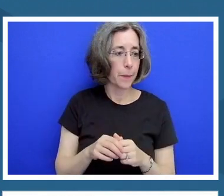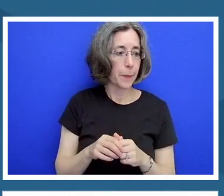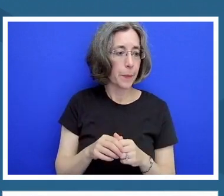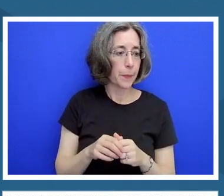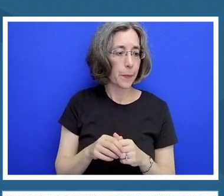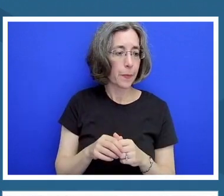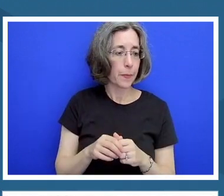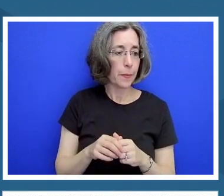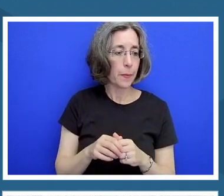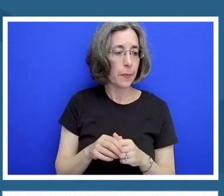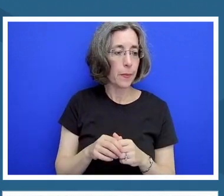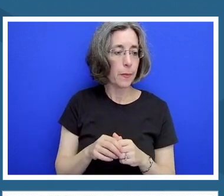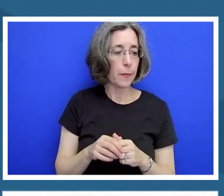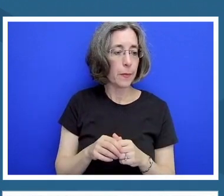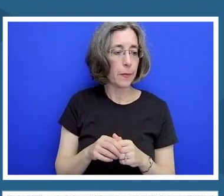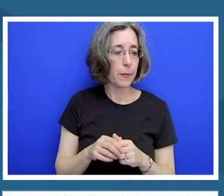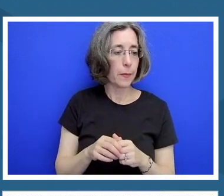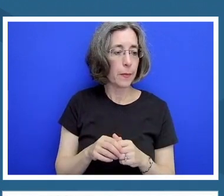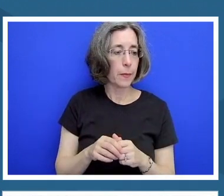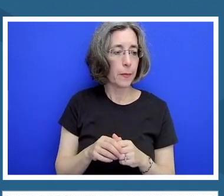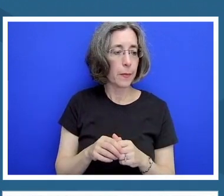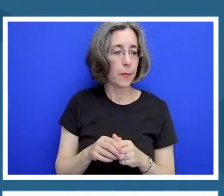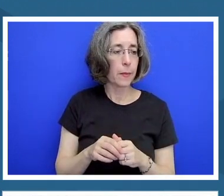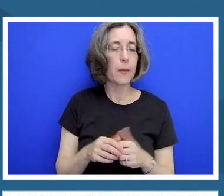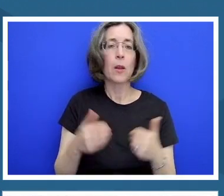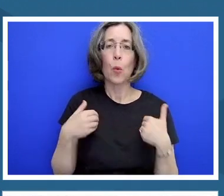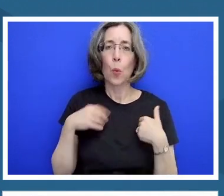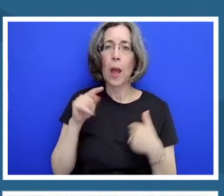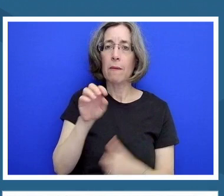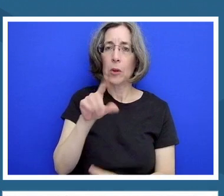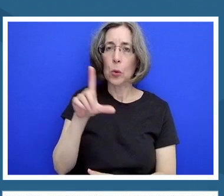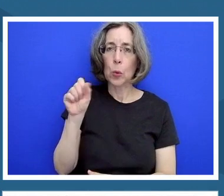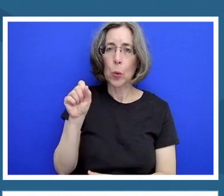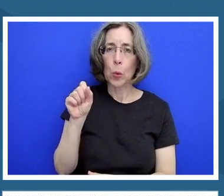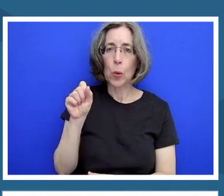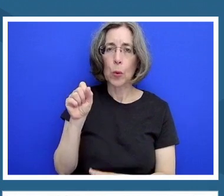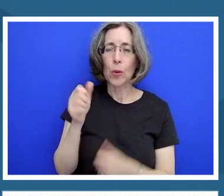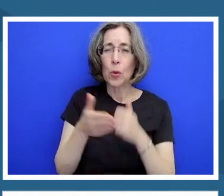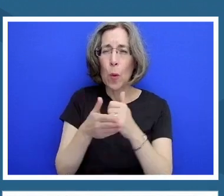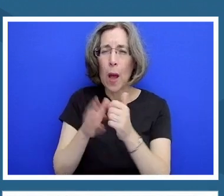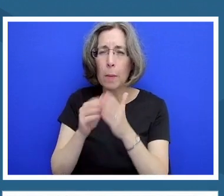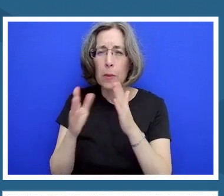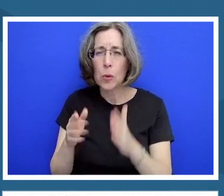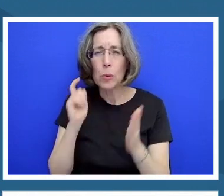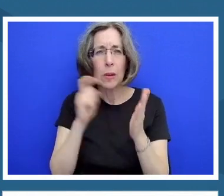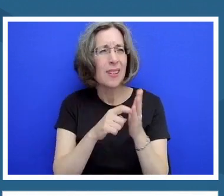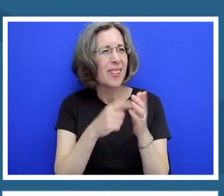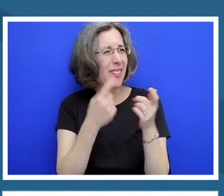those uh dots is the target star uh and